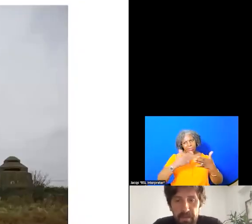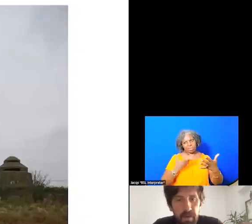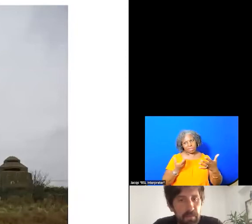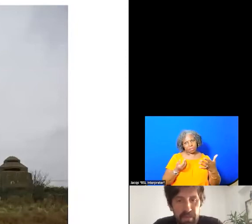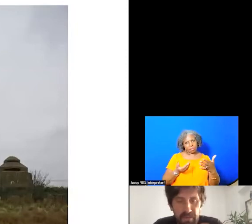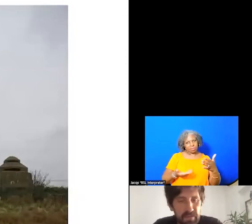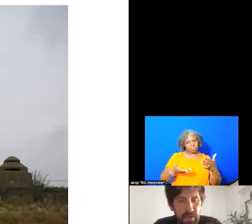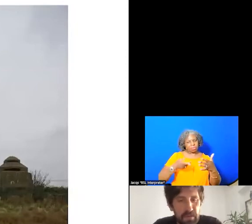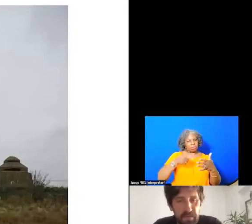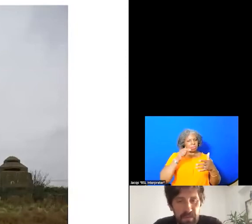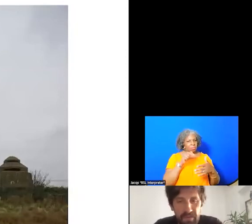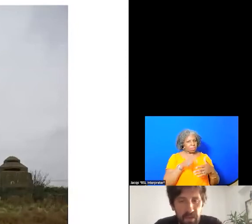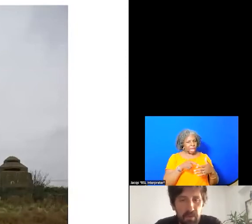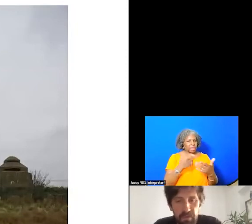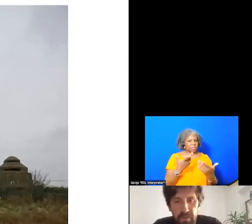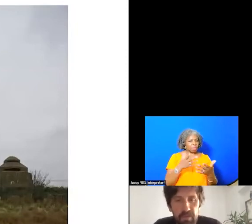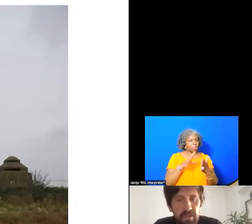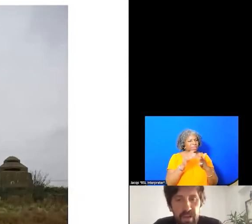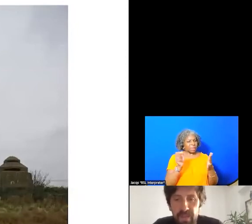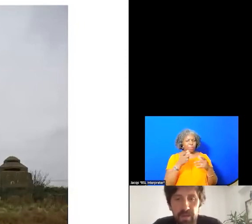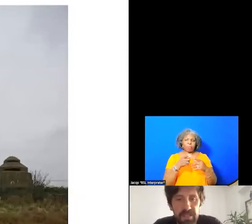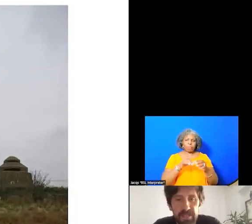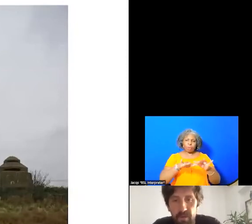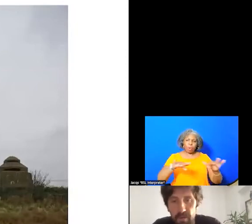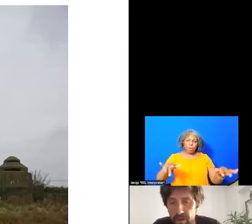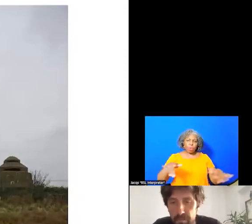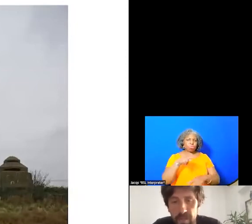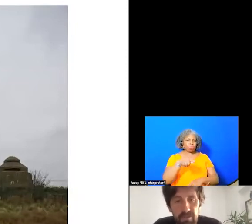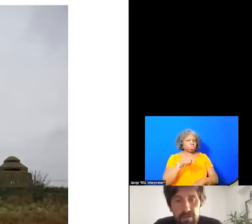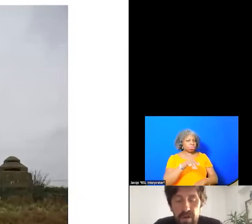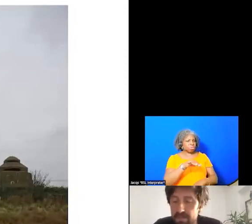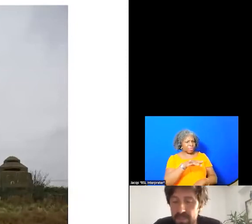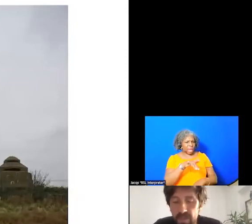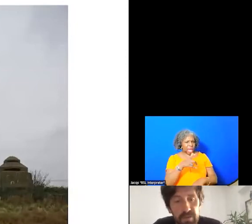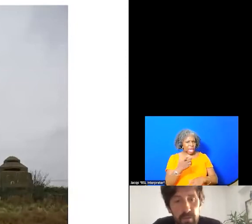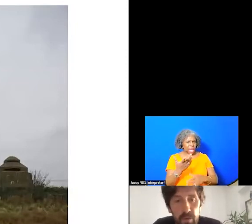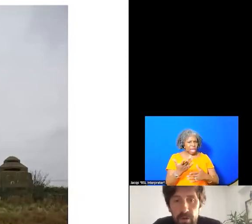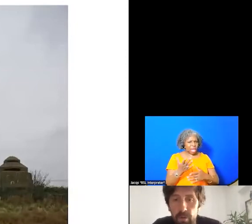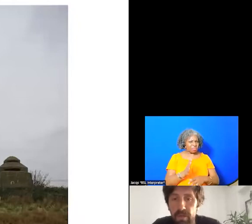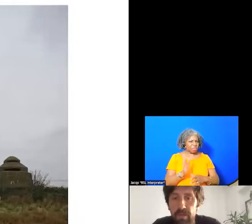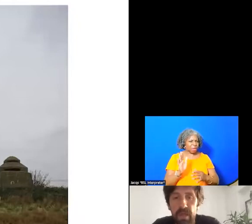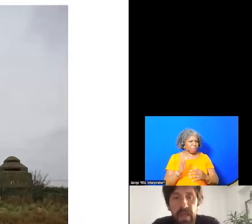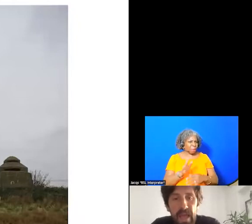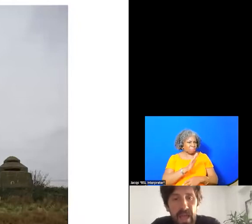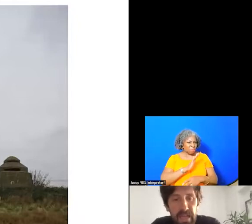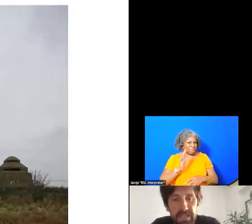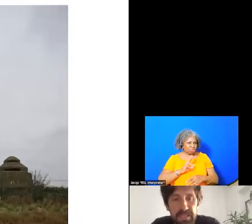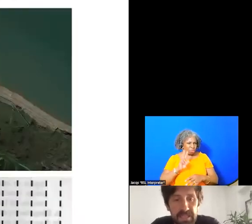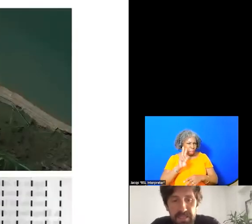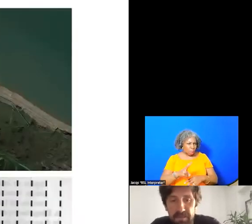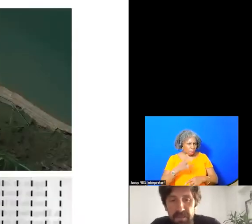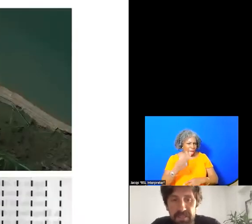This is kind of examples of the coastline there, which is very kind of militarised, which I want to work with. And these are some of the these